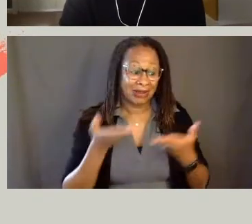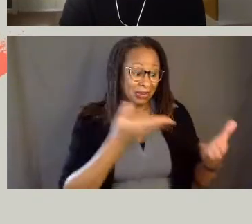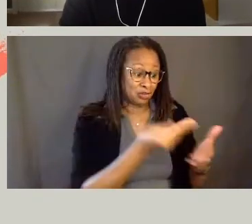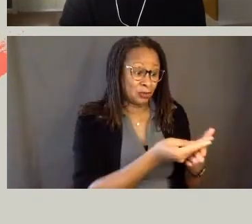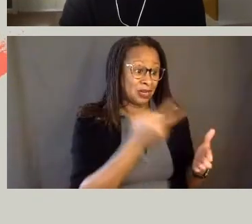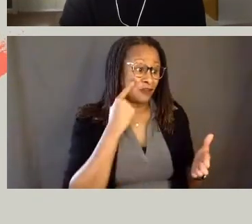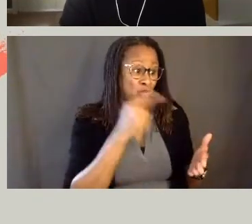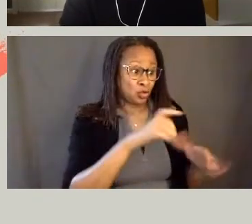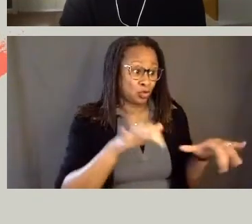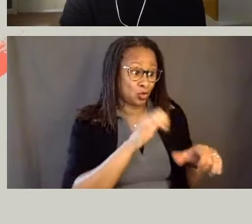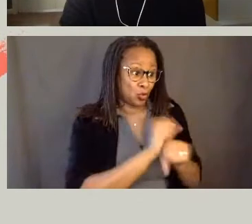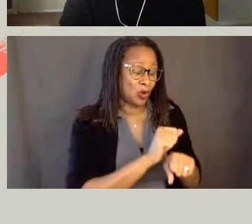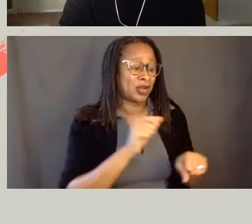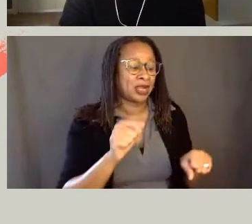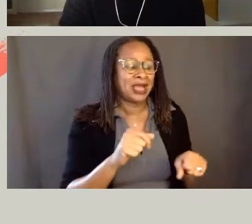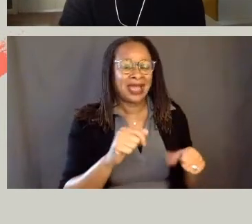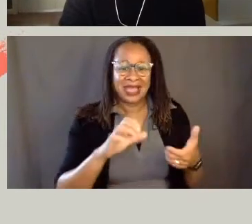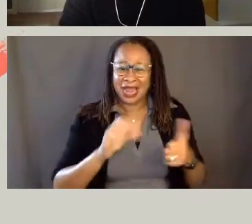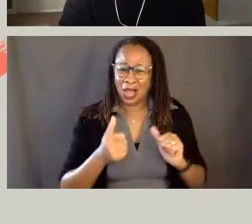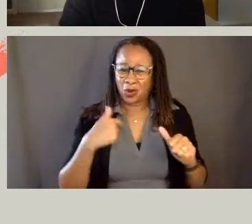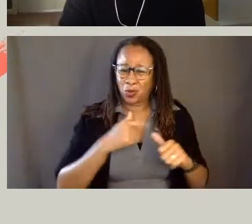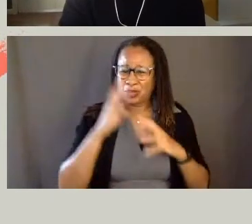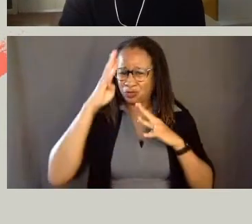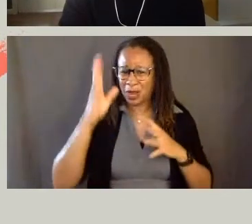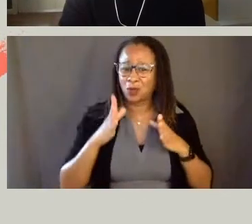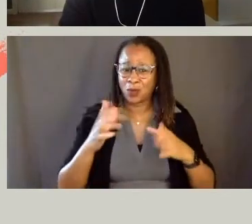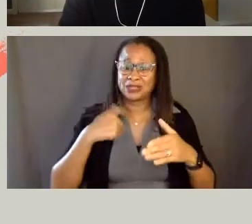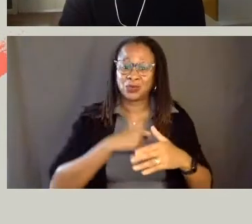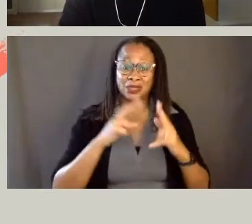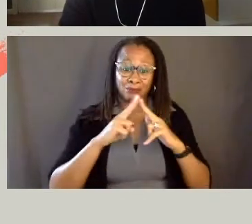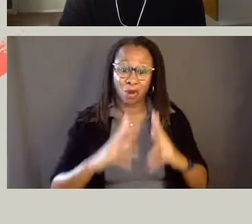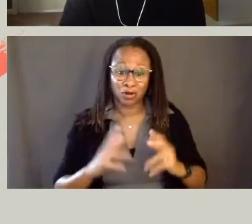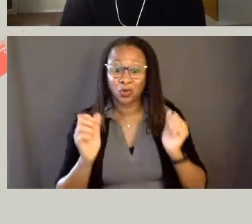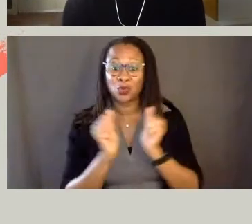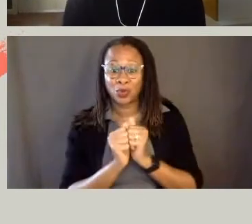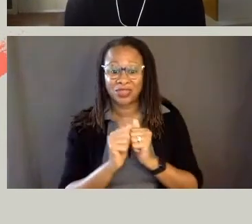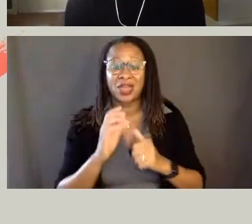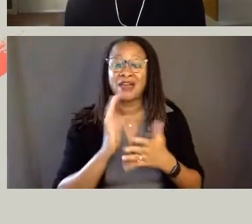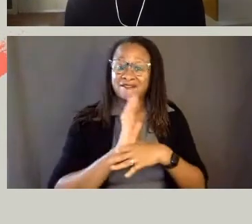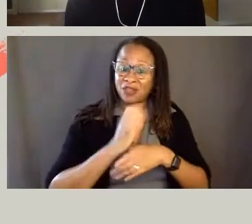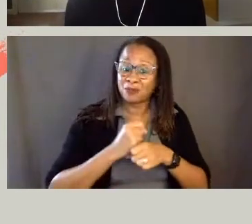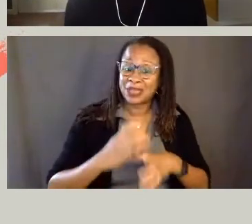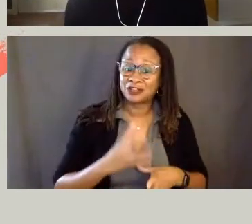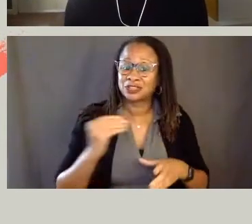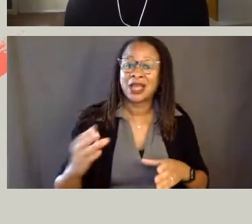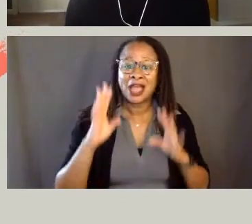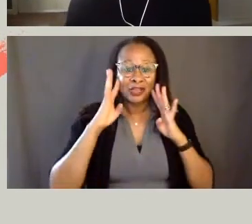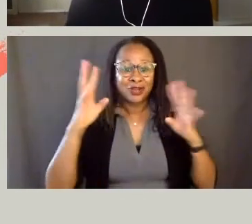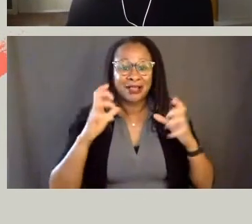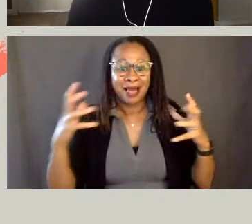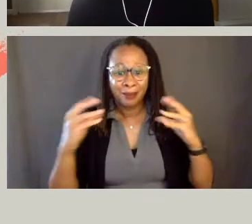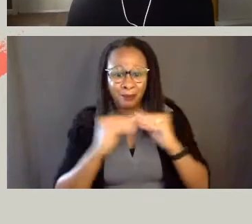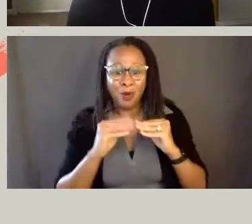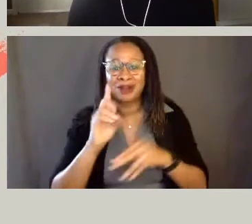And like, how do we sort of like create ways that we can sort of partner with filmmakers and create a lot more of a dynamic reach